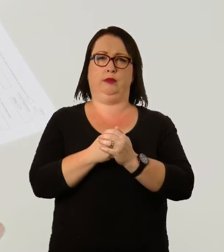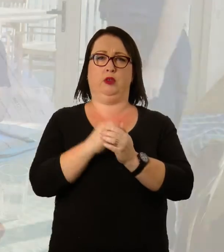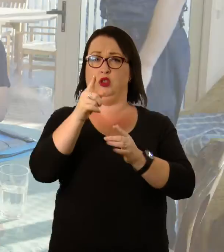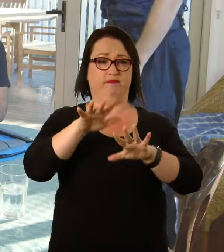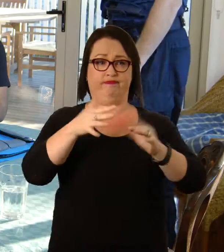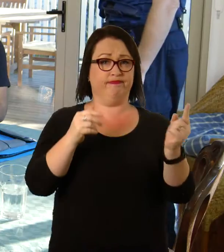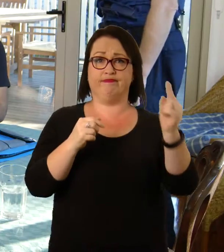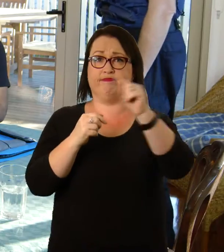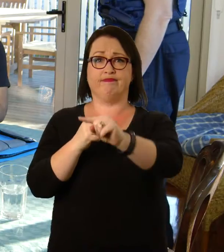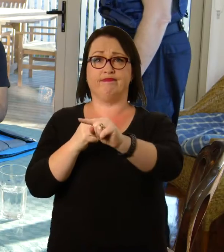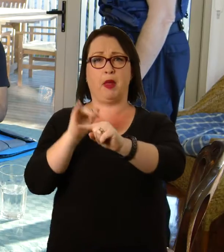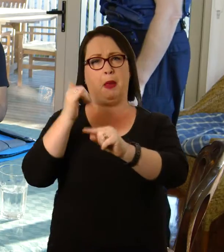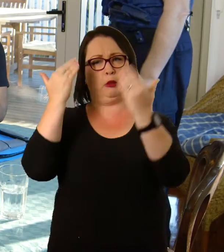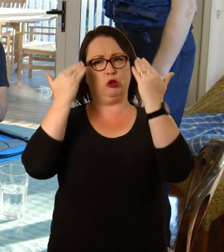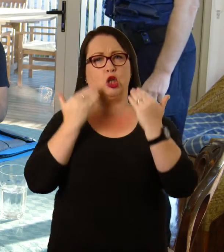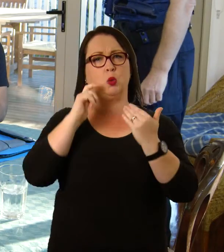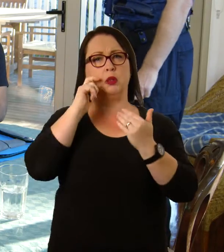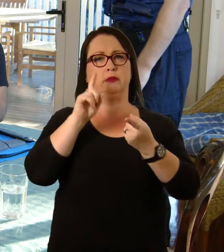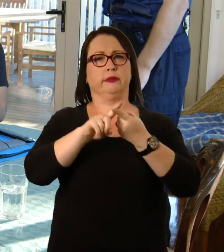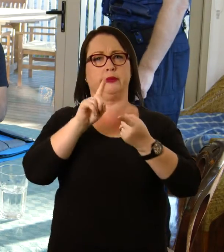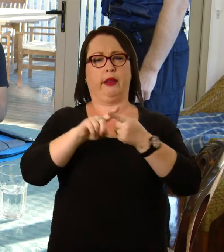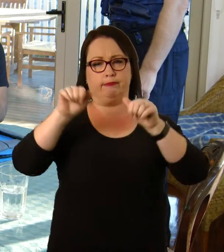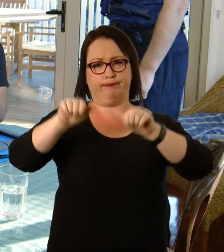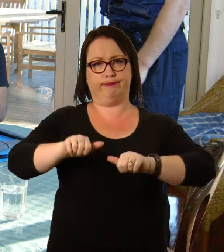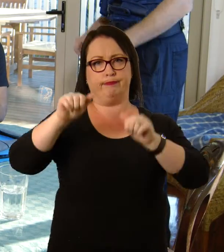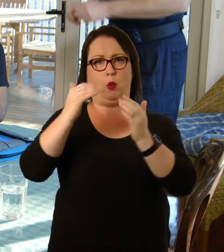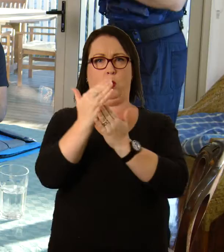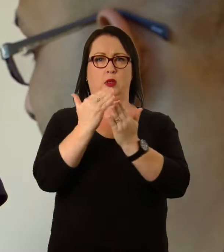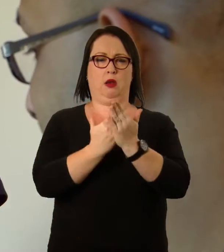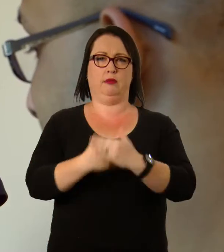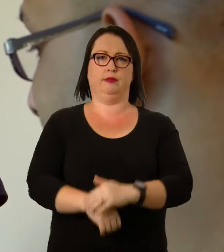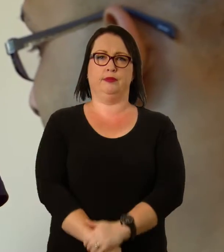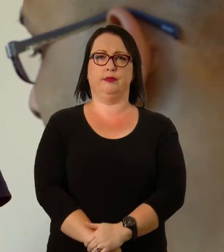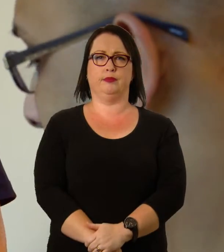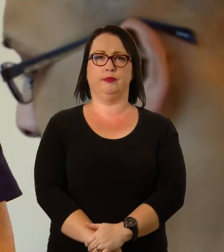If you don’t attend, the magistrate may make an order in your absence.